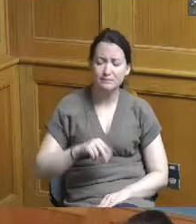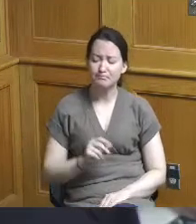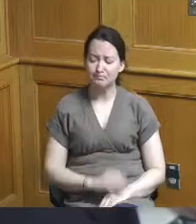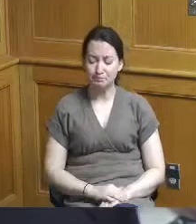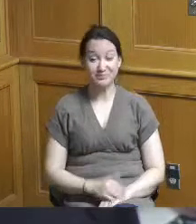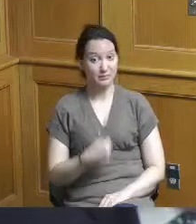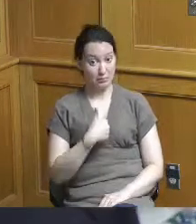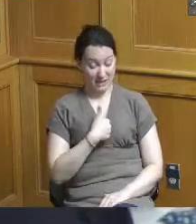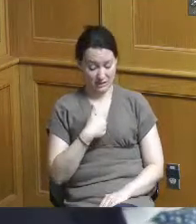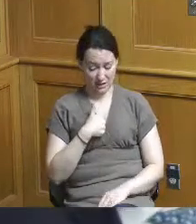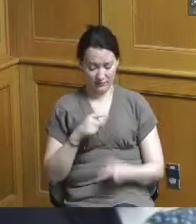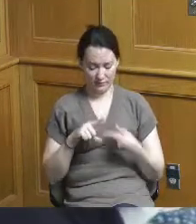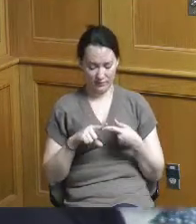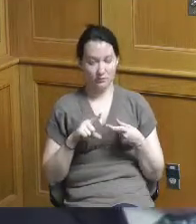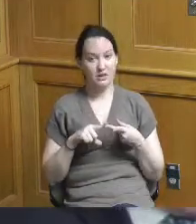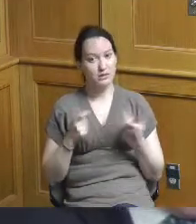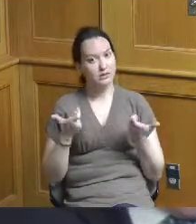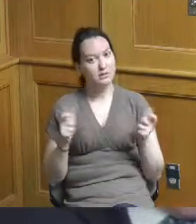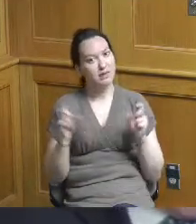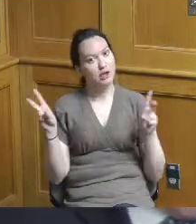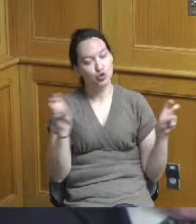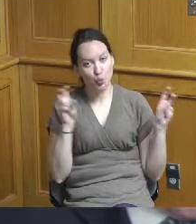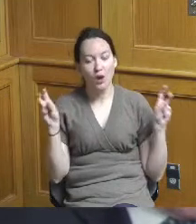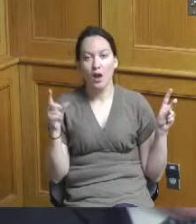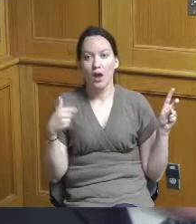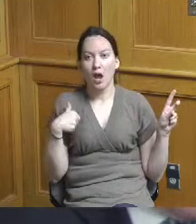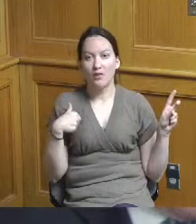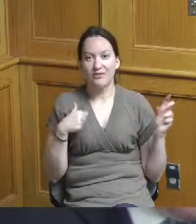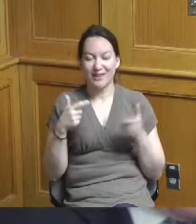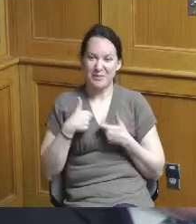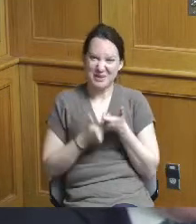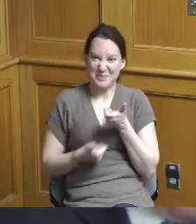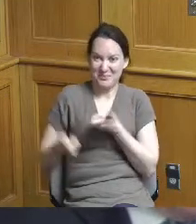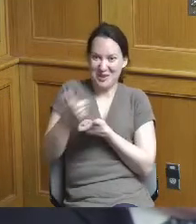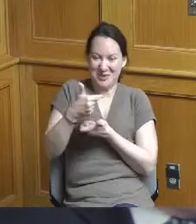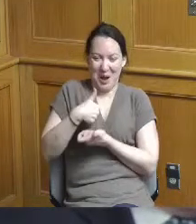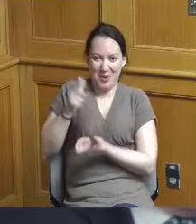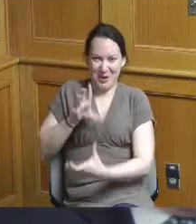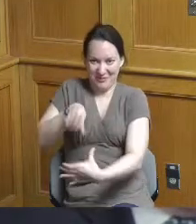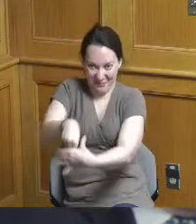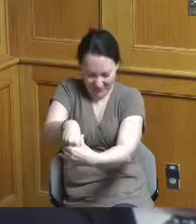myself I think this is a big enough issue that I'm a as Administrator I want to be on that the